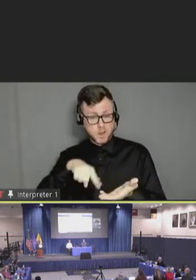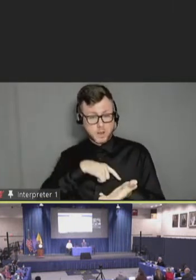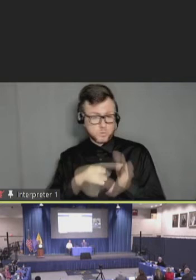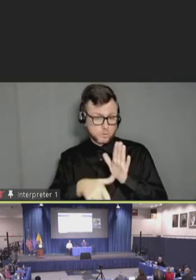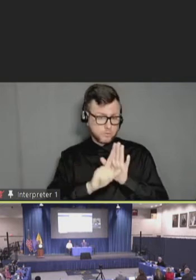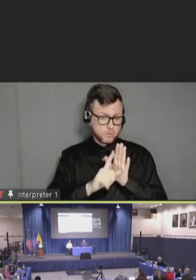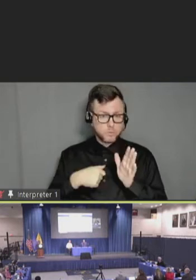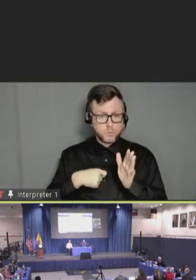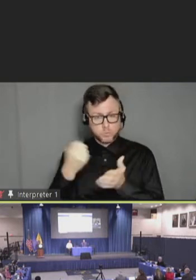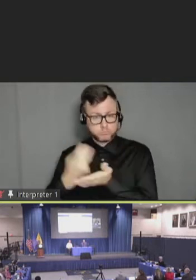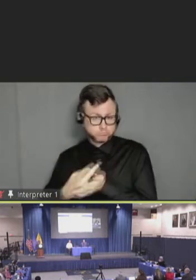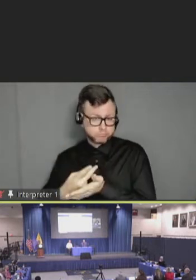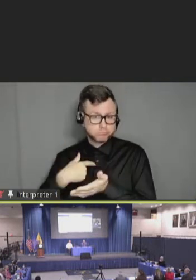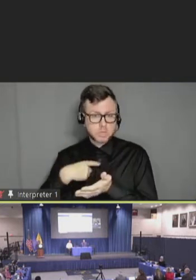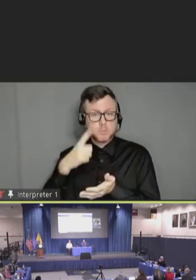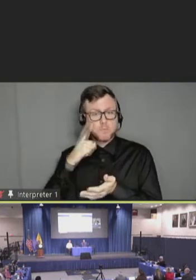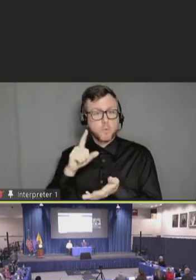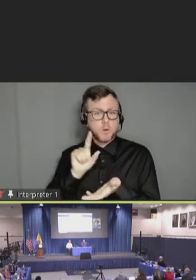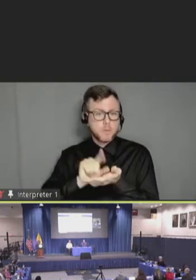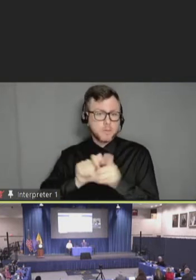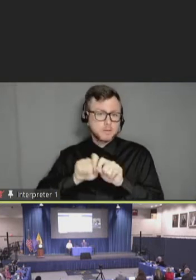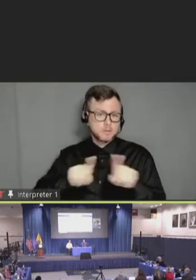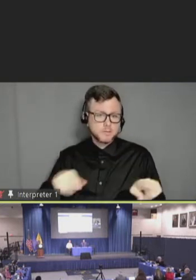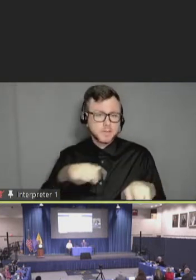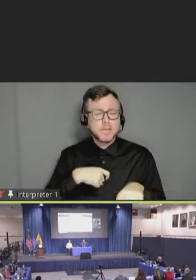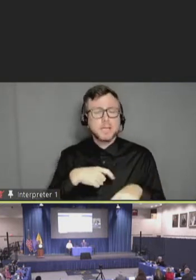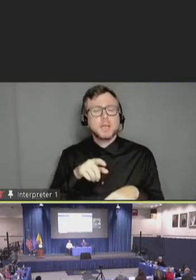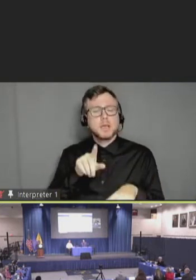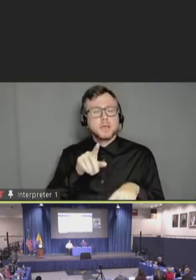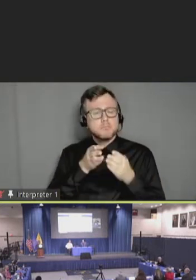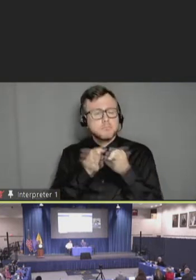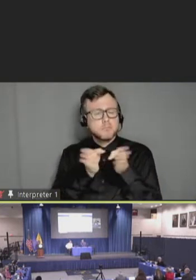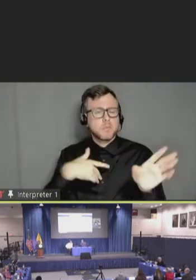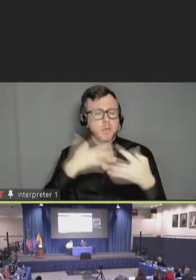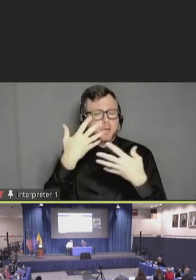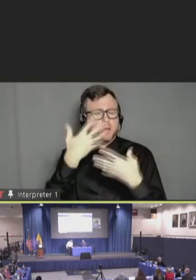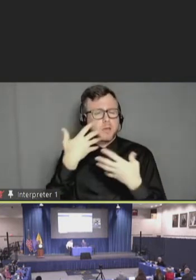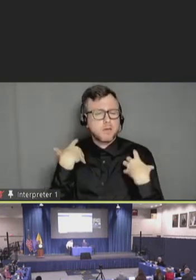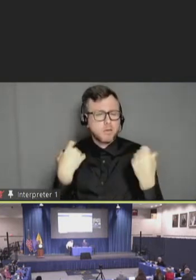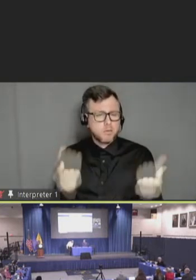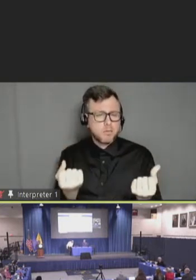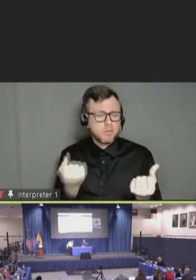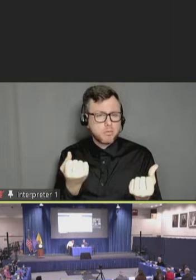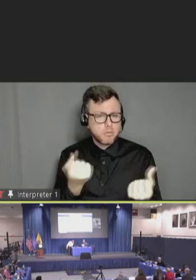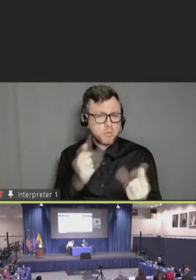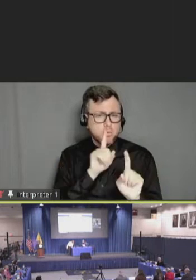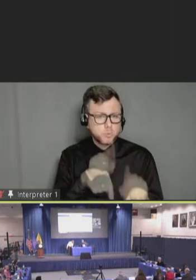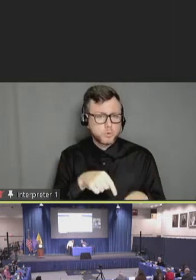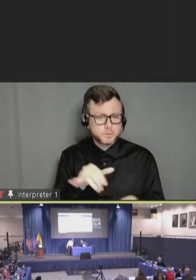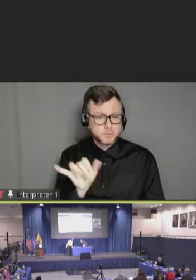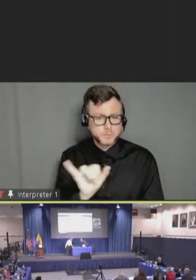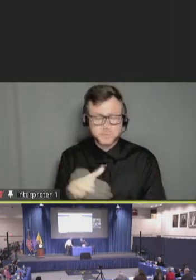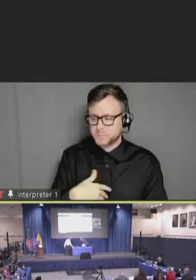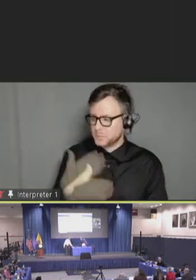also look forward to its publication and public health reports. Thank you all for your work. Stephen Rinderknecht: Thank you.